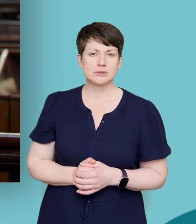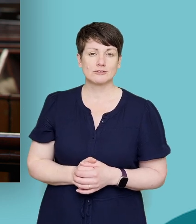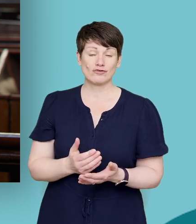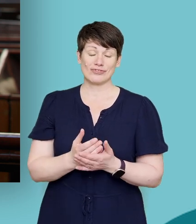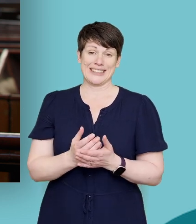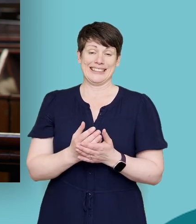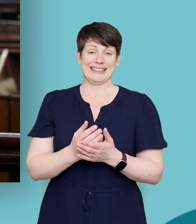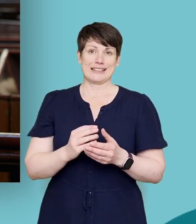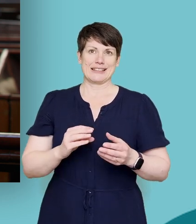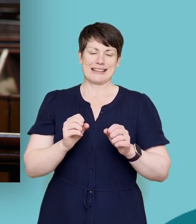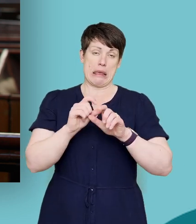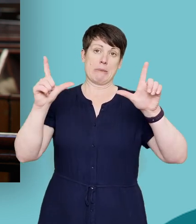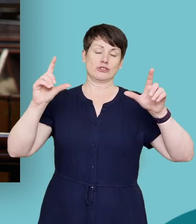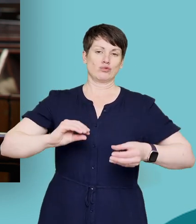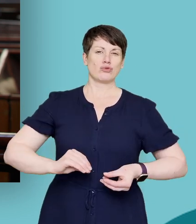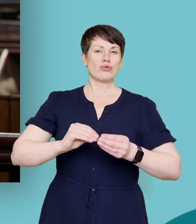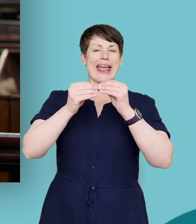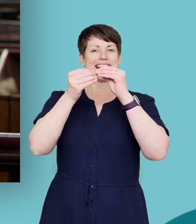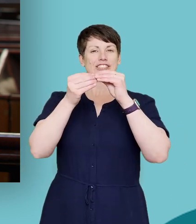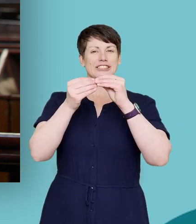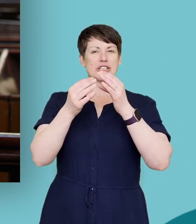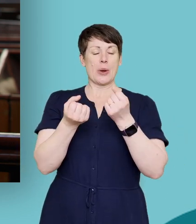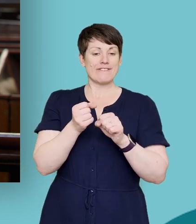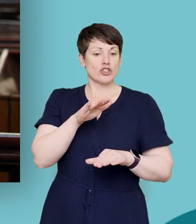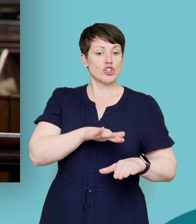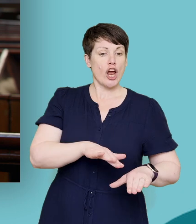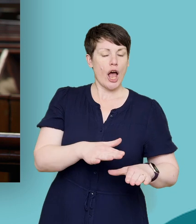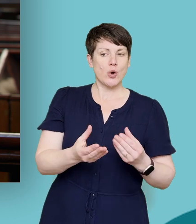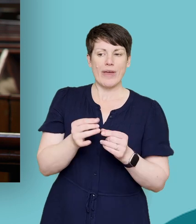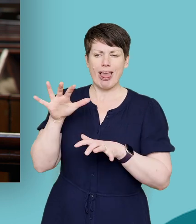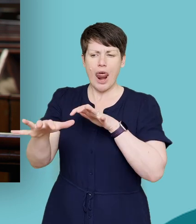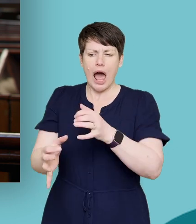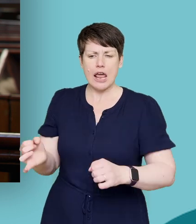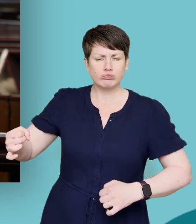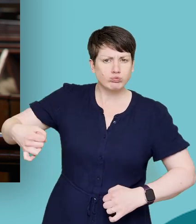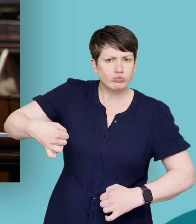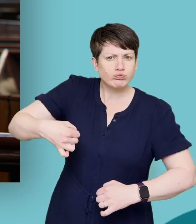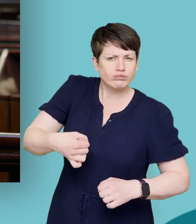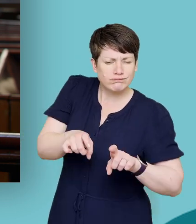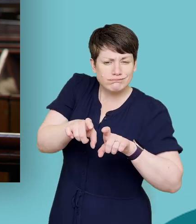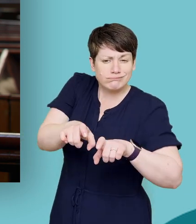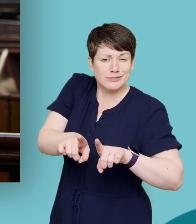almost, where there's a child sat with an arm around a lion and just that harmony